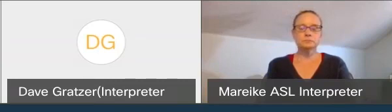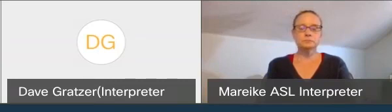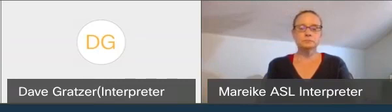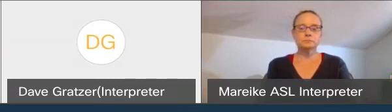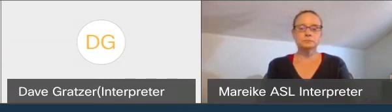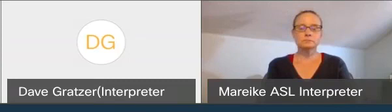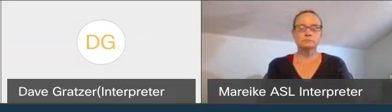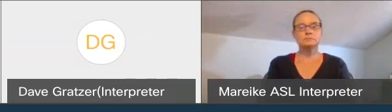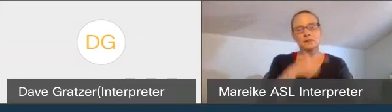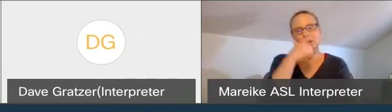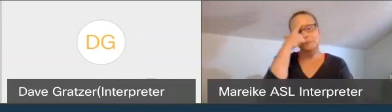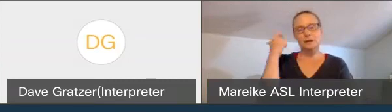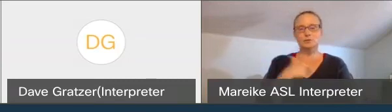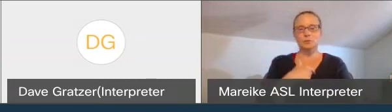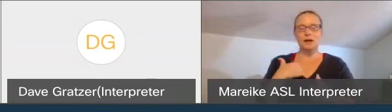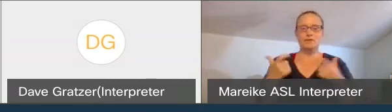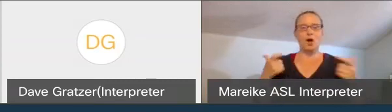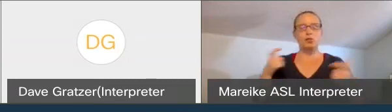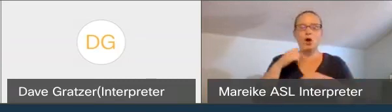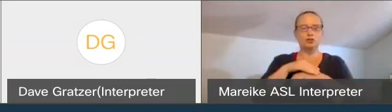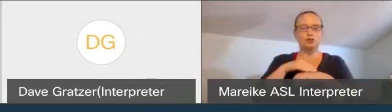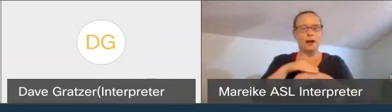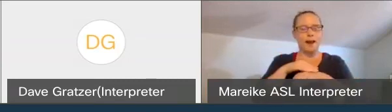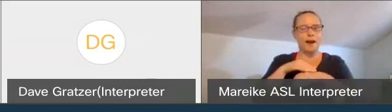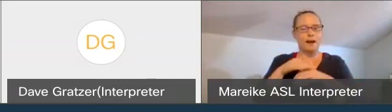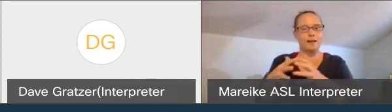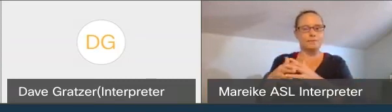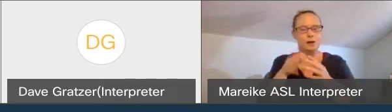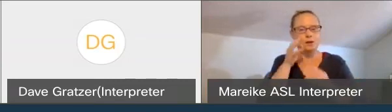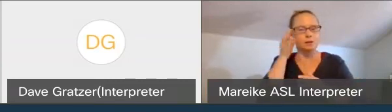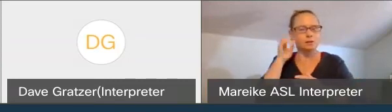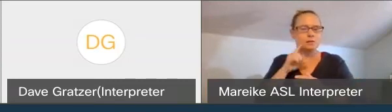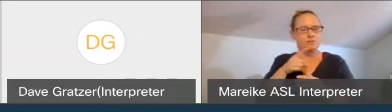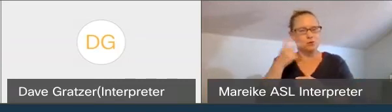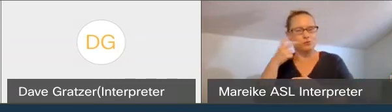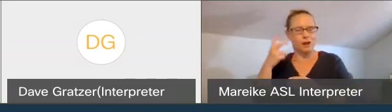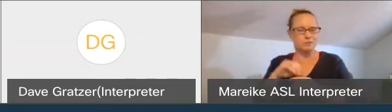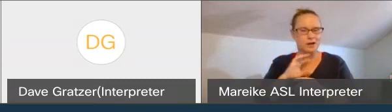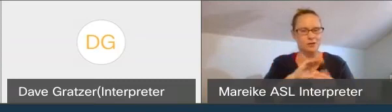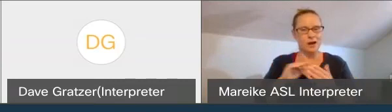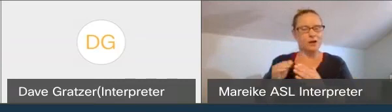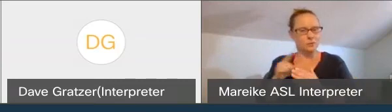Because of a large Native American representation in crimes committed, culturally sensitive and appropriate organizations